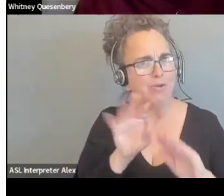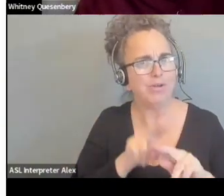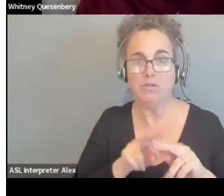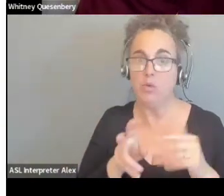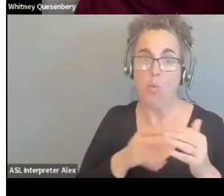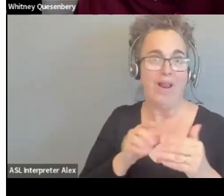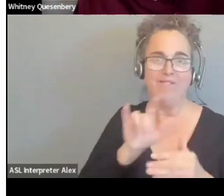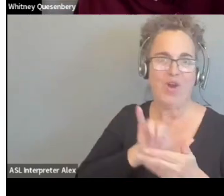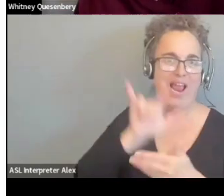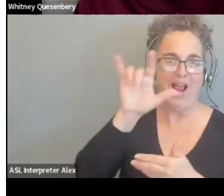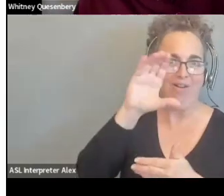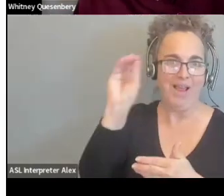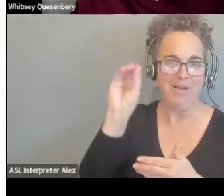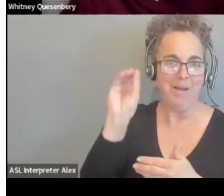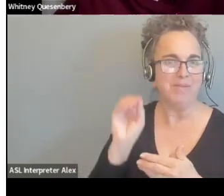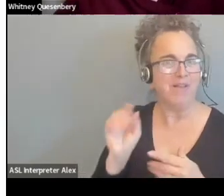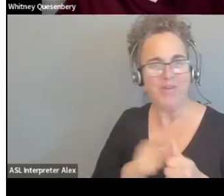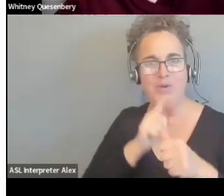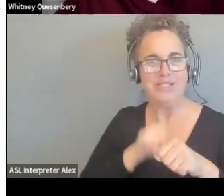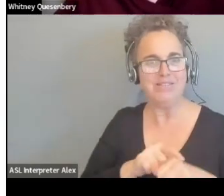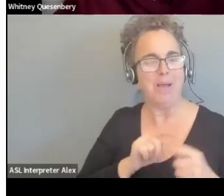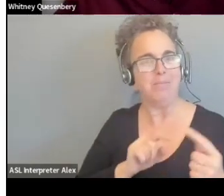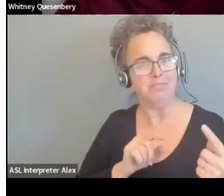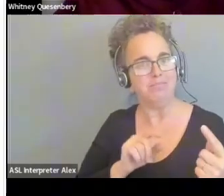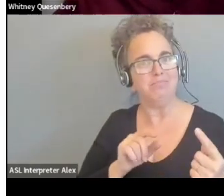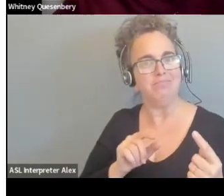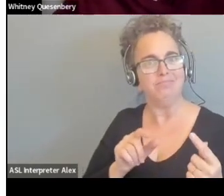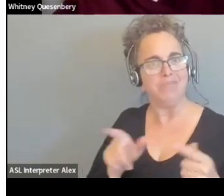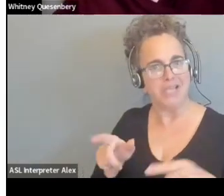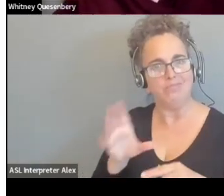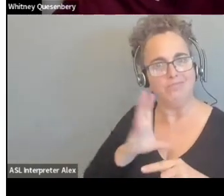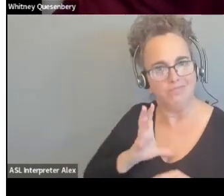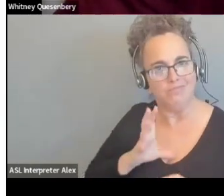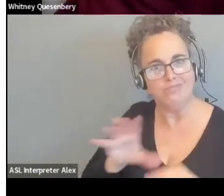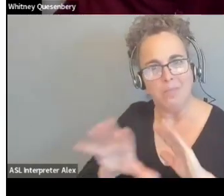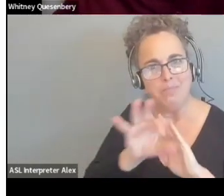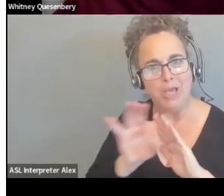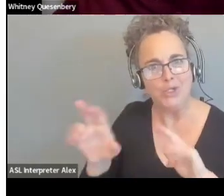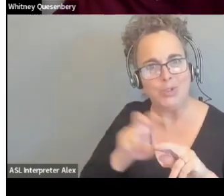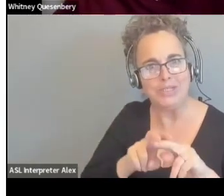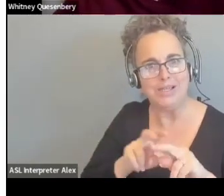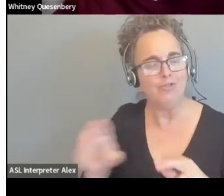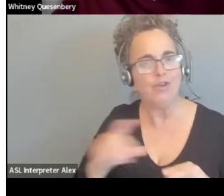that she first encountered that allowed her to do that was a big deal for her. A little moment of delight.